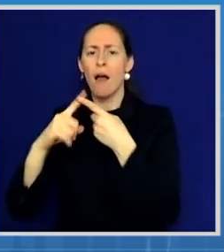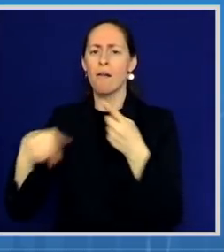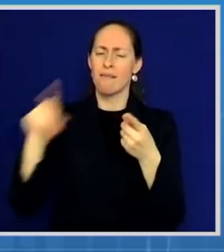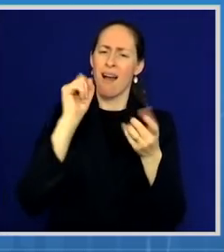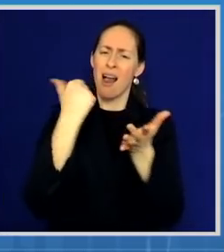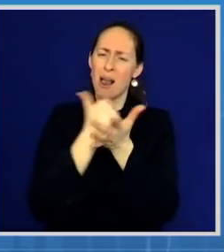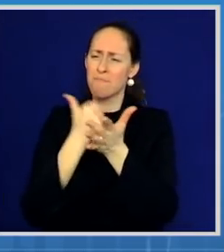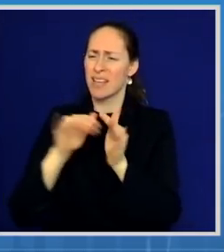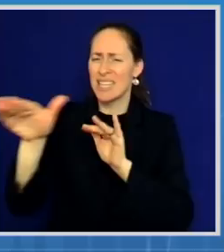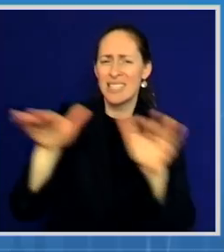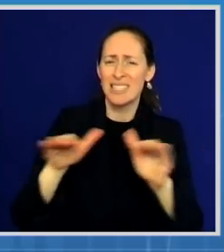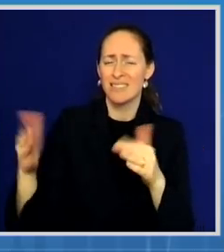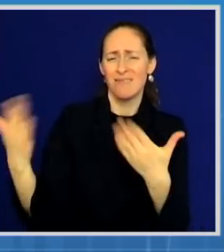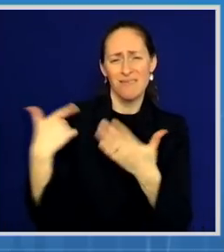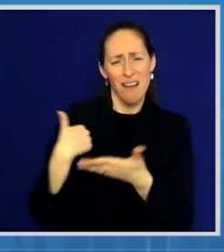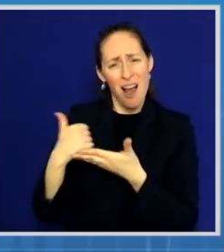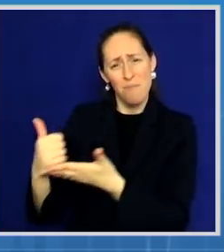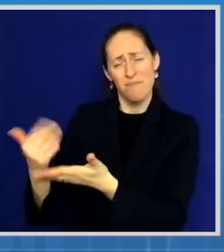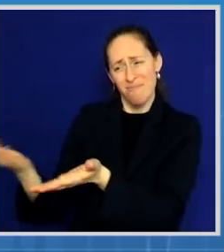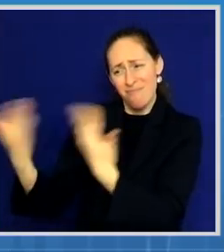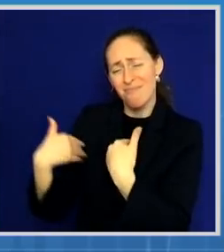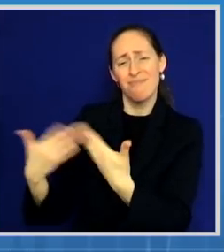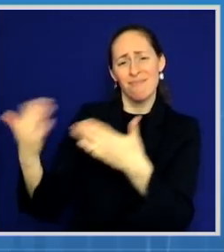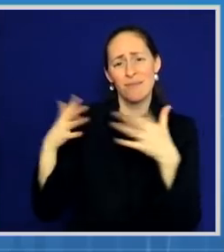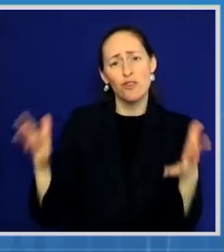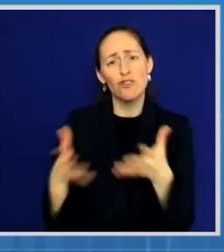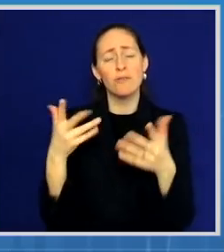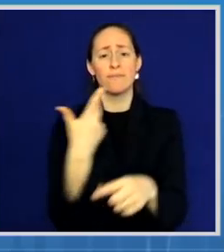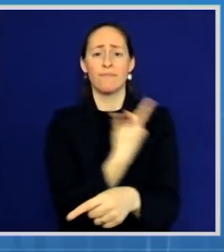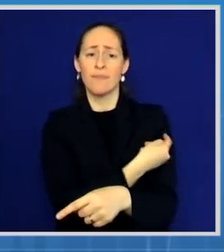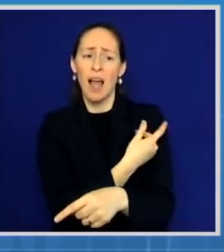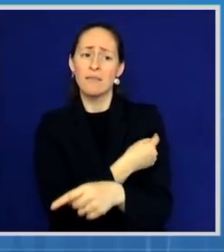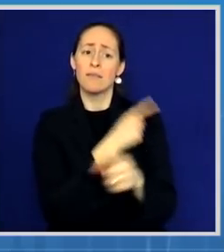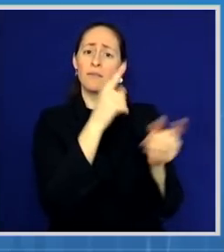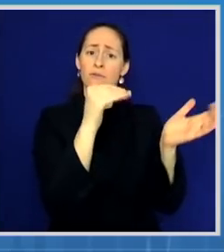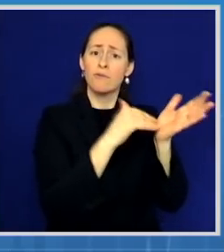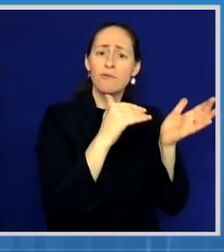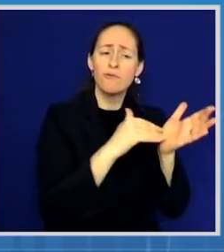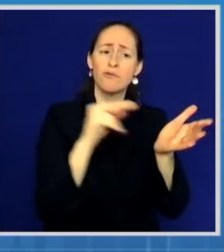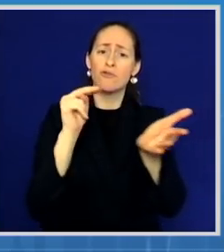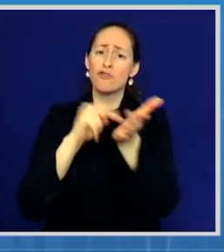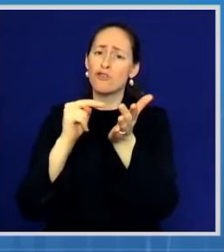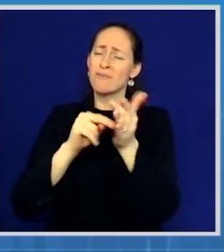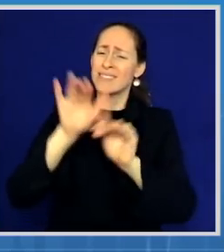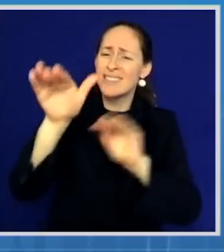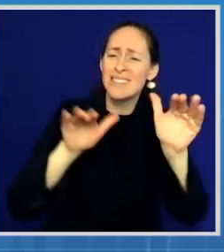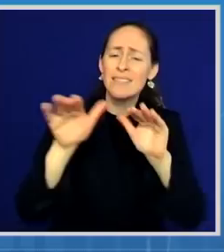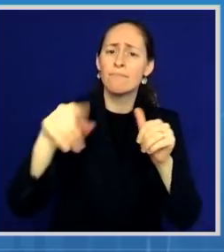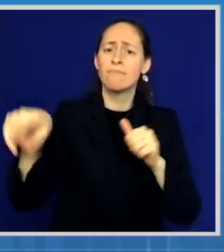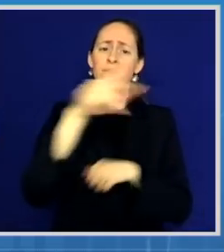It means doctors and nurses reaching out to their patients to answer questions and urge them to get vaccinated. It means faith leaders